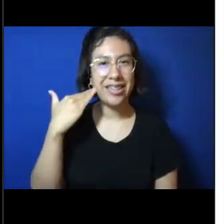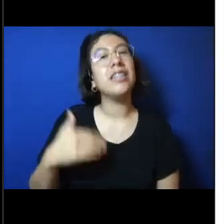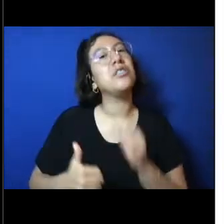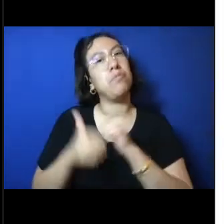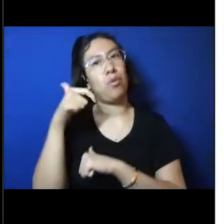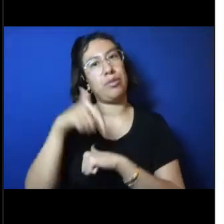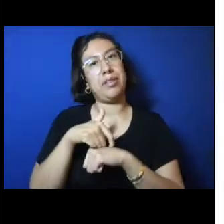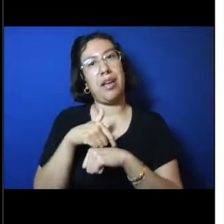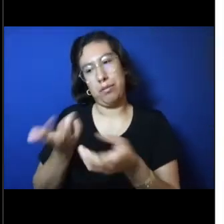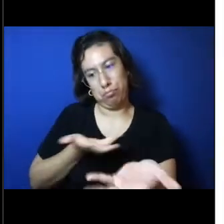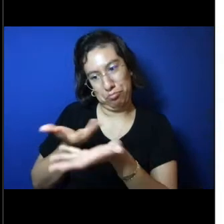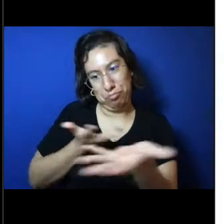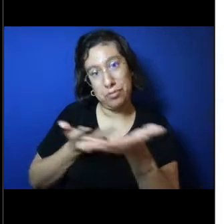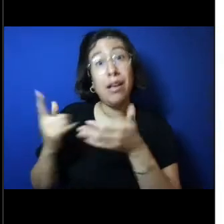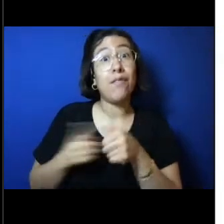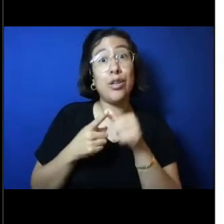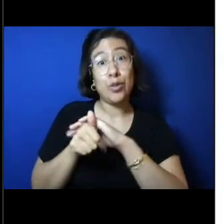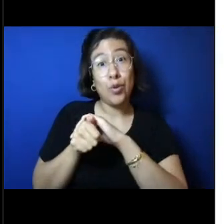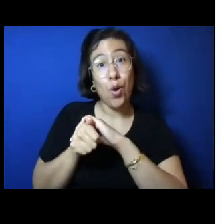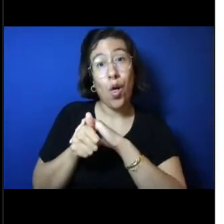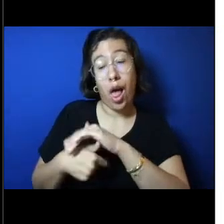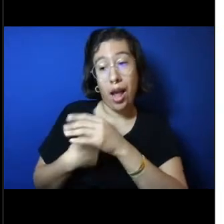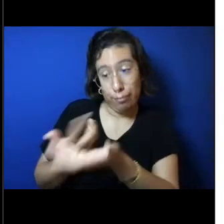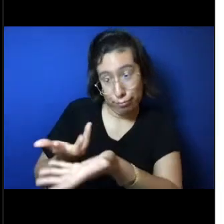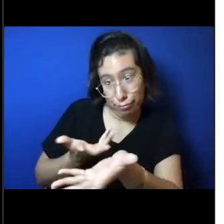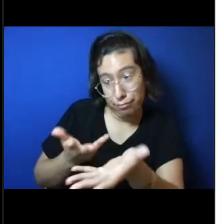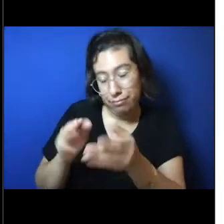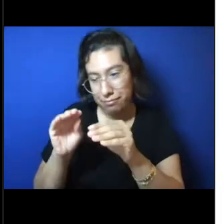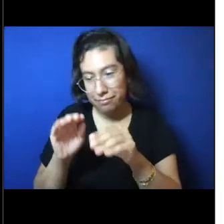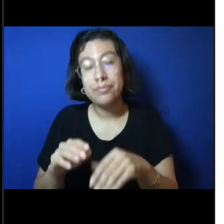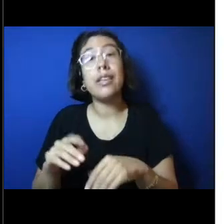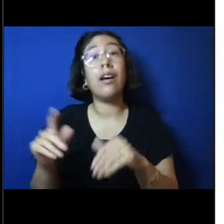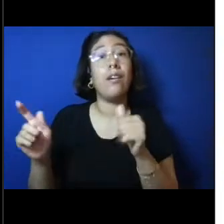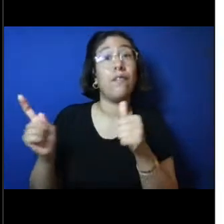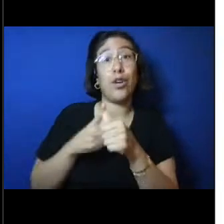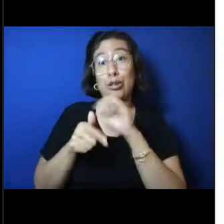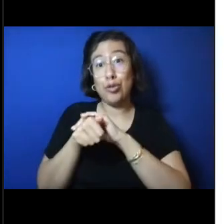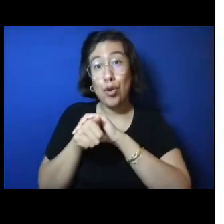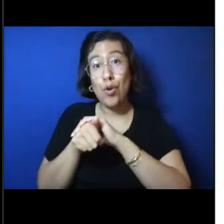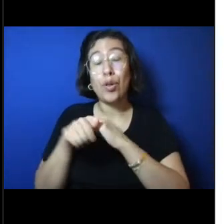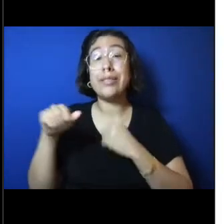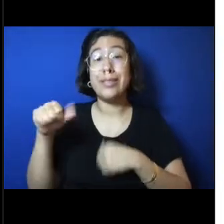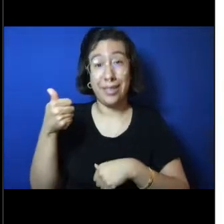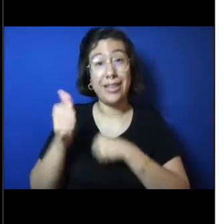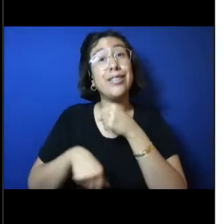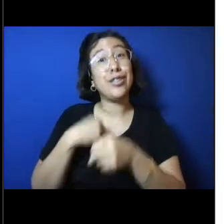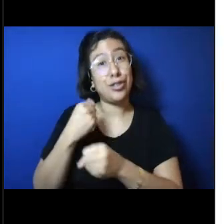That was the first sea turtle I interacted with. It's a sea turtle I spent about 10 years now studying.